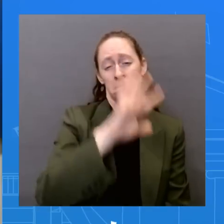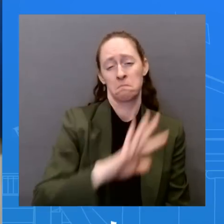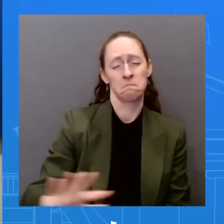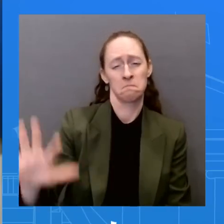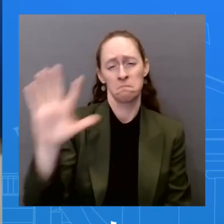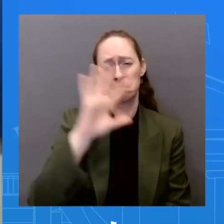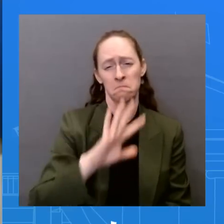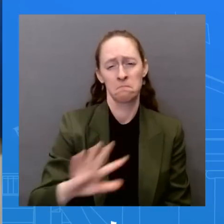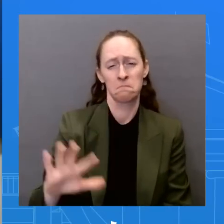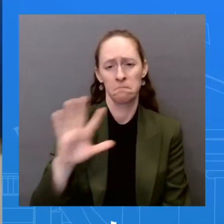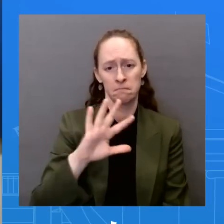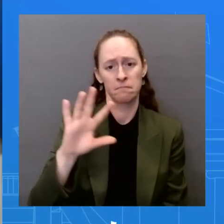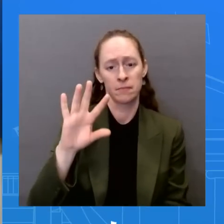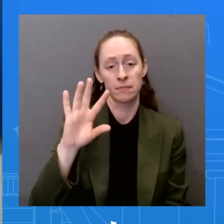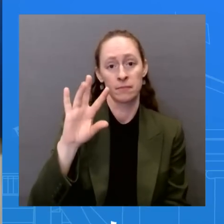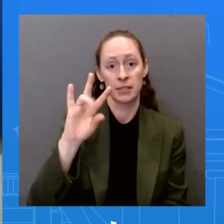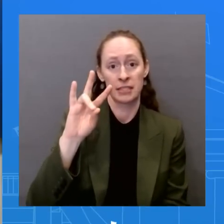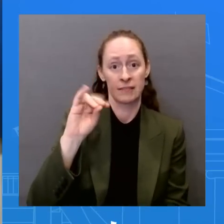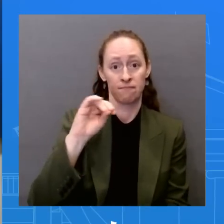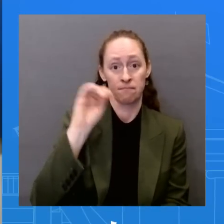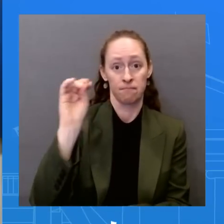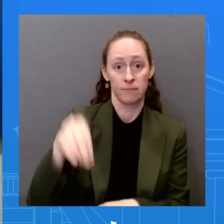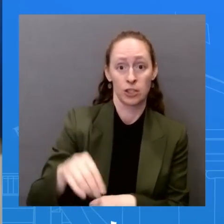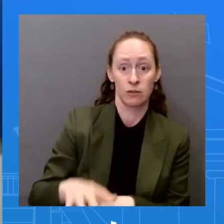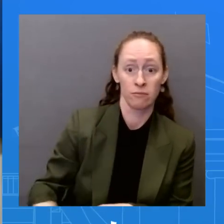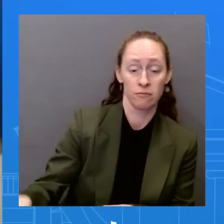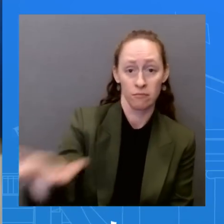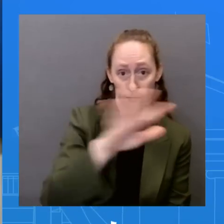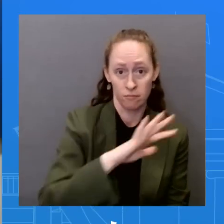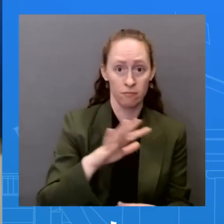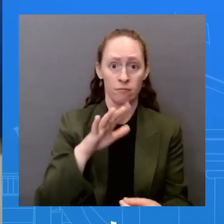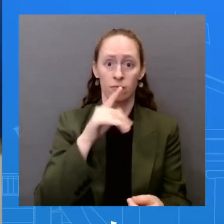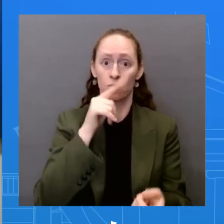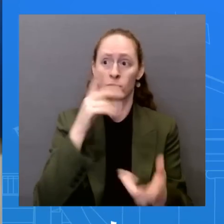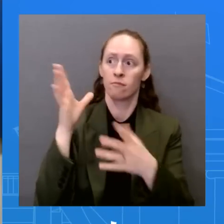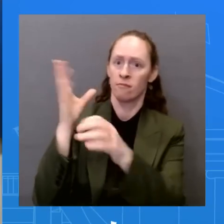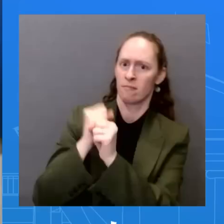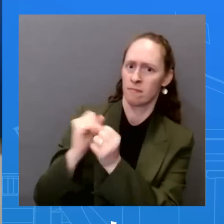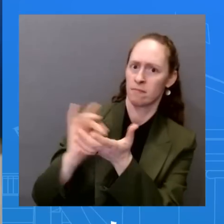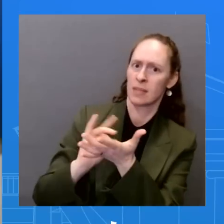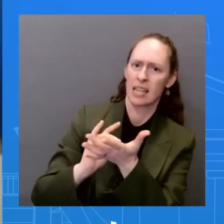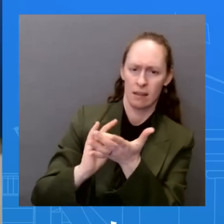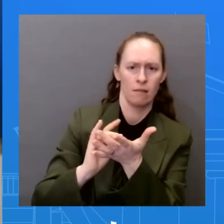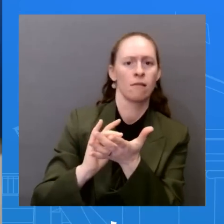of the eligible population where they are: at trusted locations and events across the country.